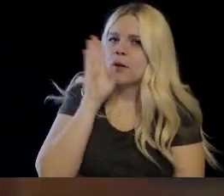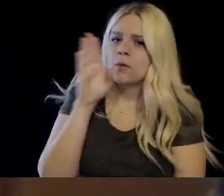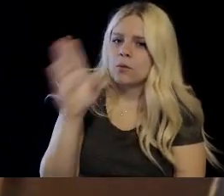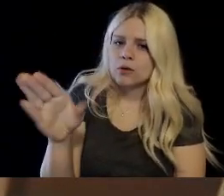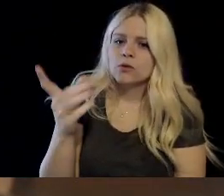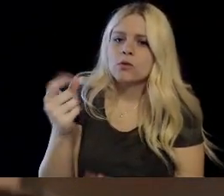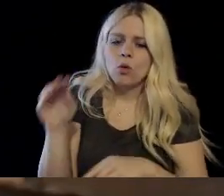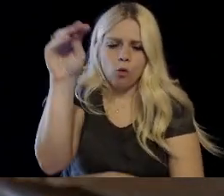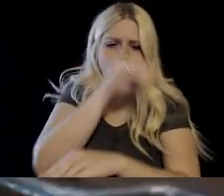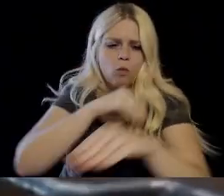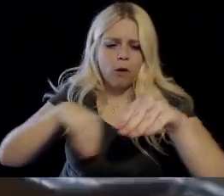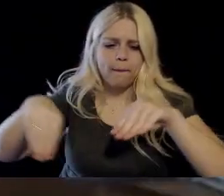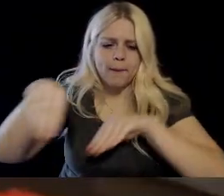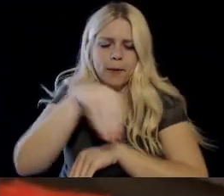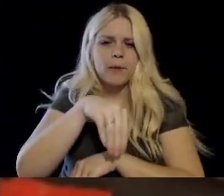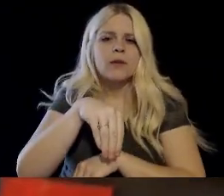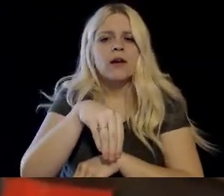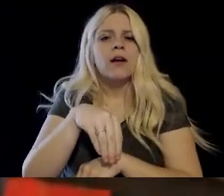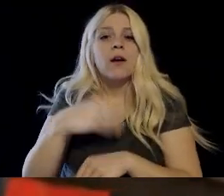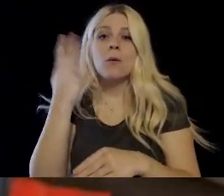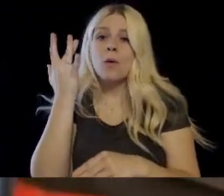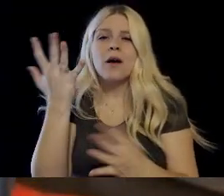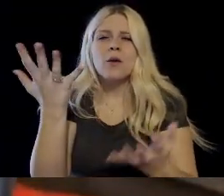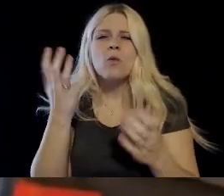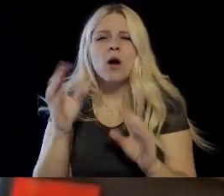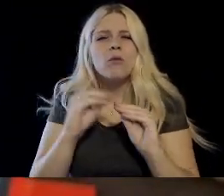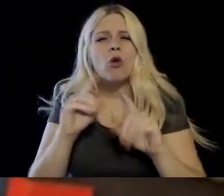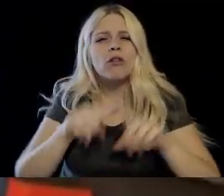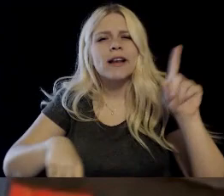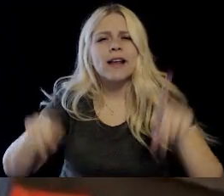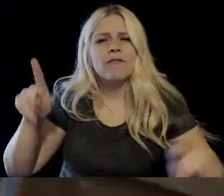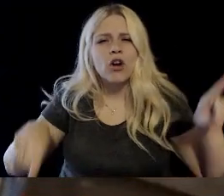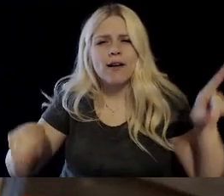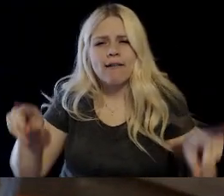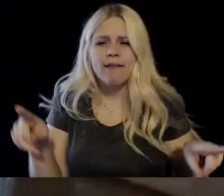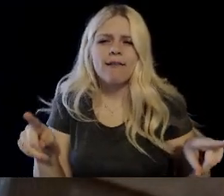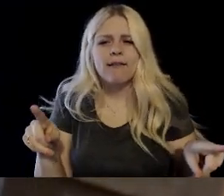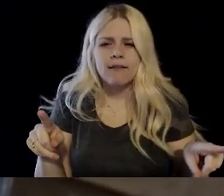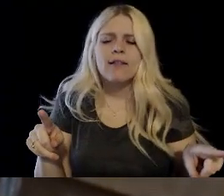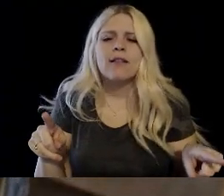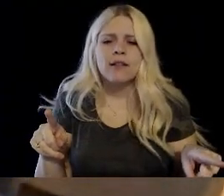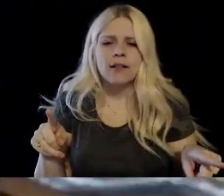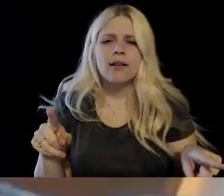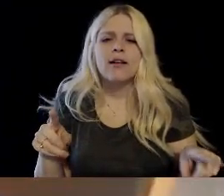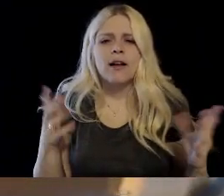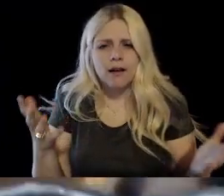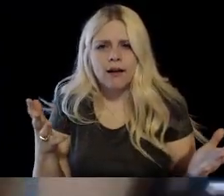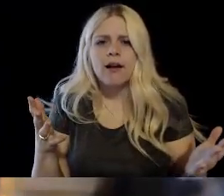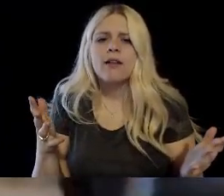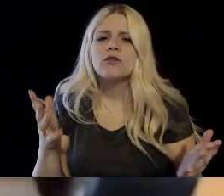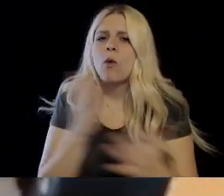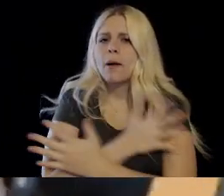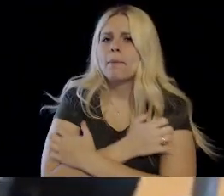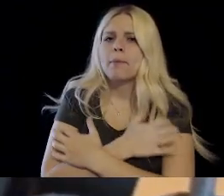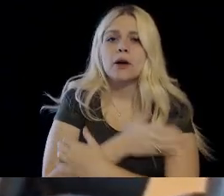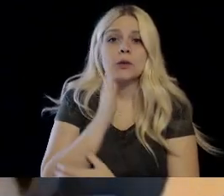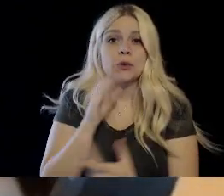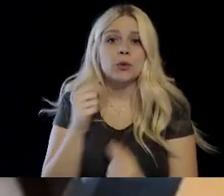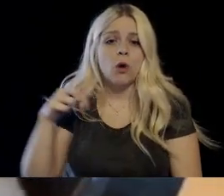we kind of make it a little bit different. So that they don't know exactly. Erica: So they're walking in it. So, they're just keep walking back and forth for treats.